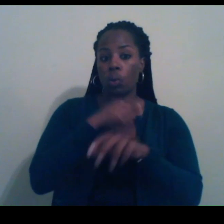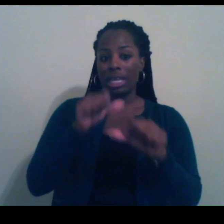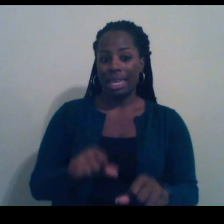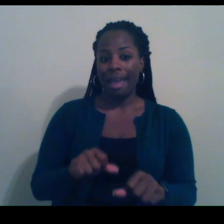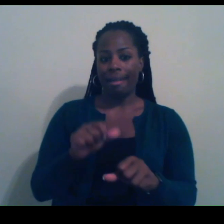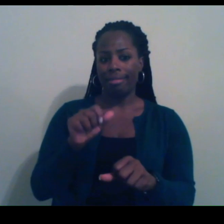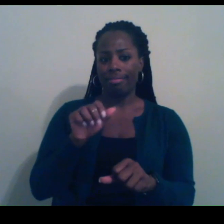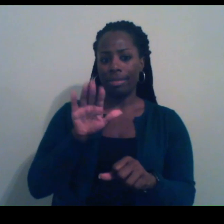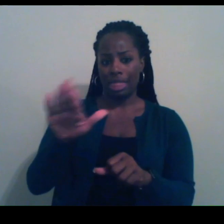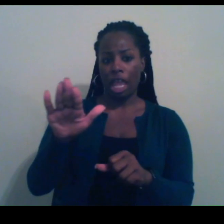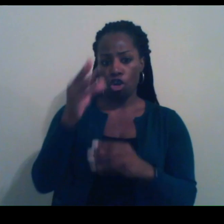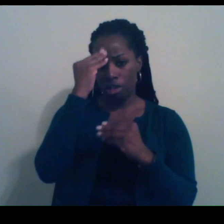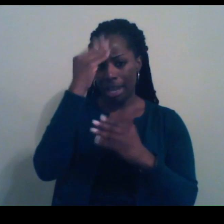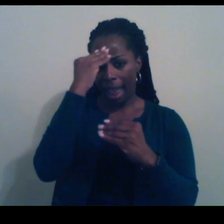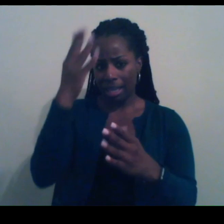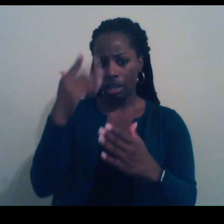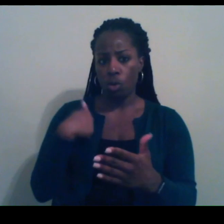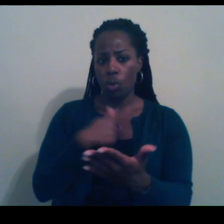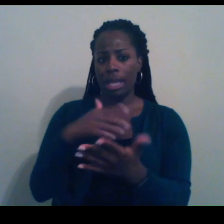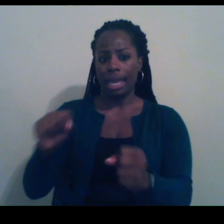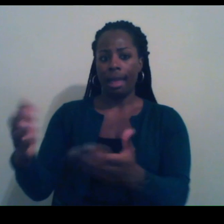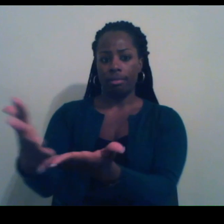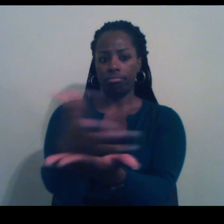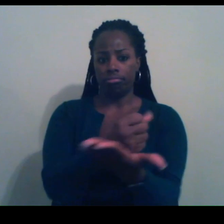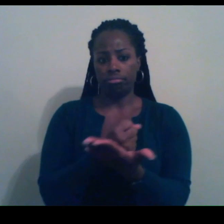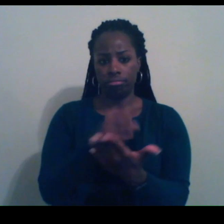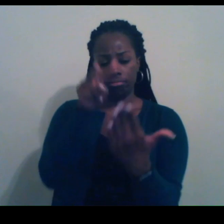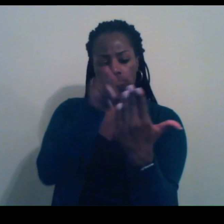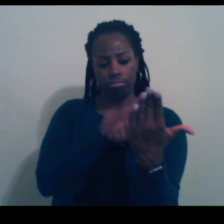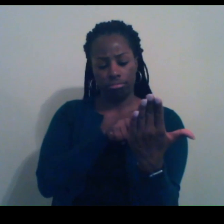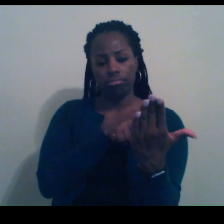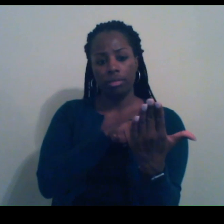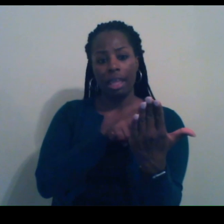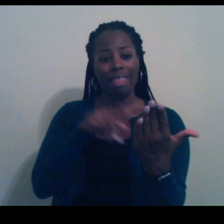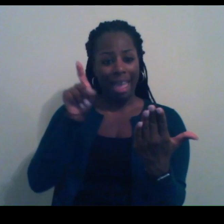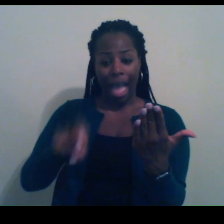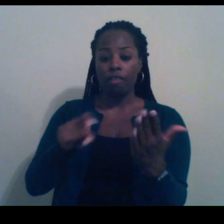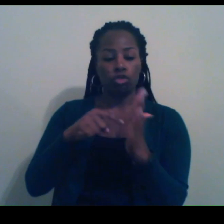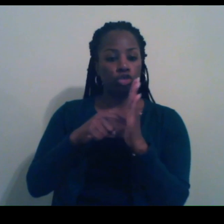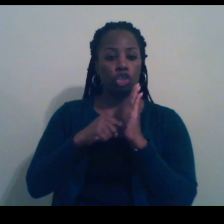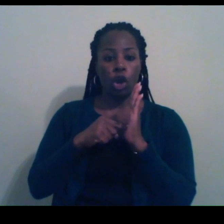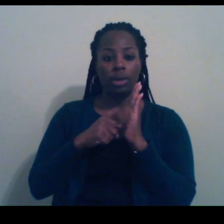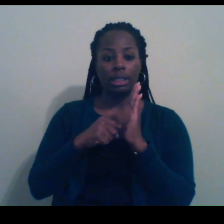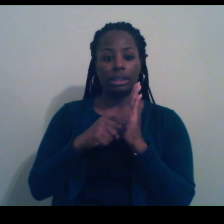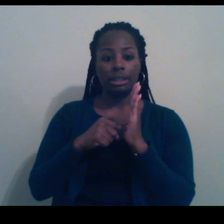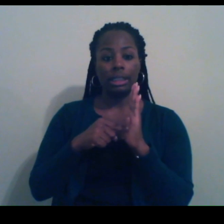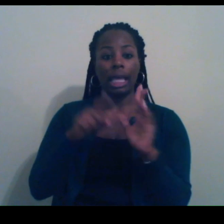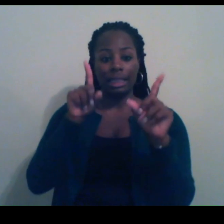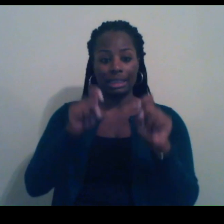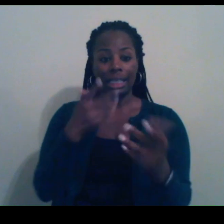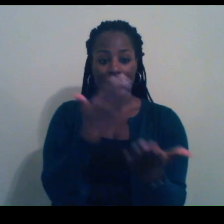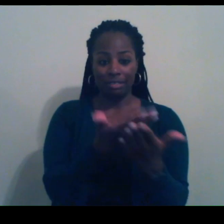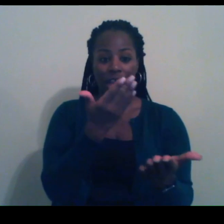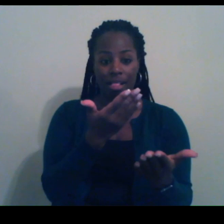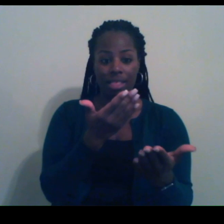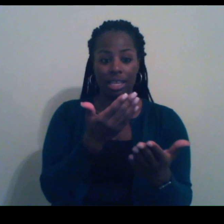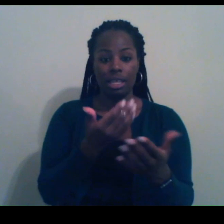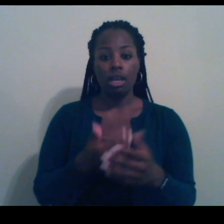having the responsibility to show the validation of those tests with this new policy we've heard from multiple companies and multiple academic centers